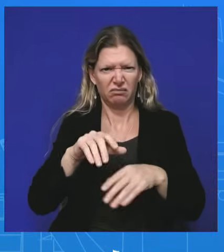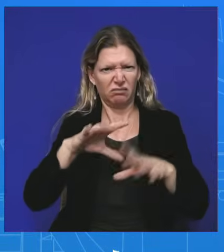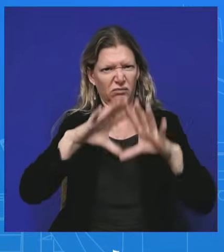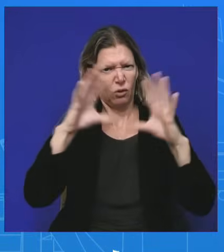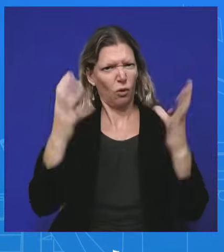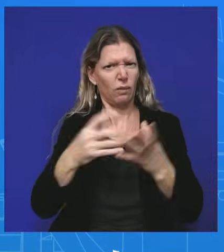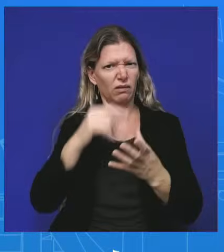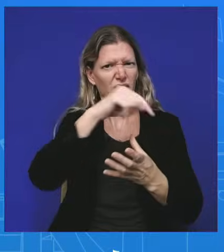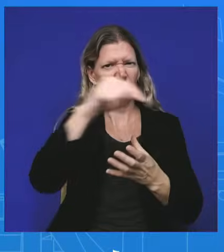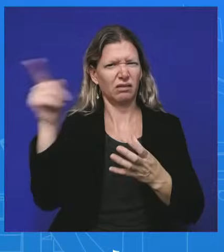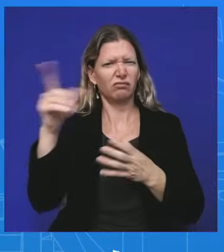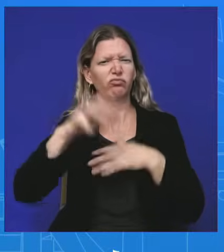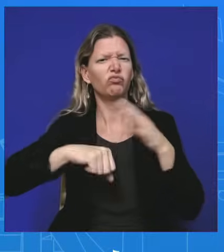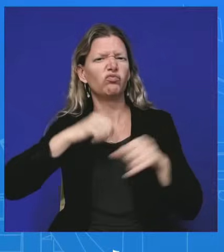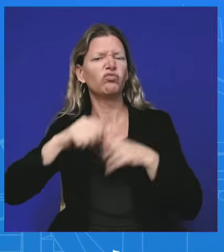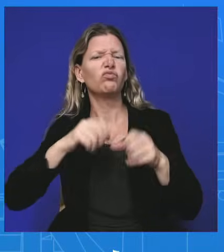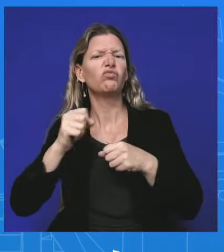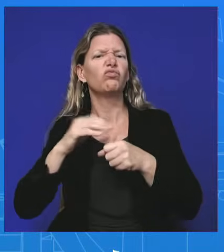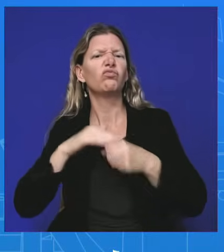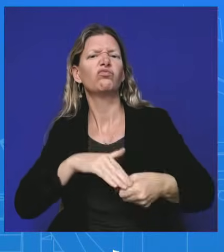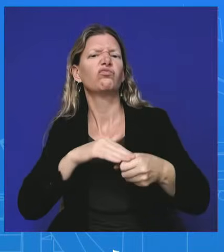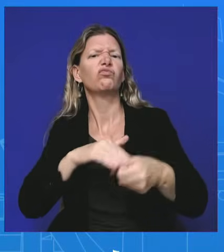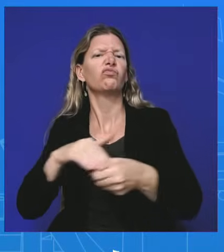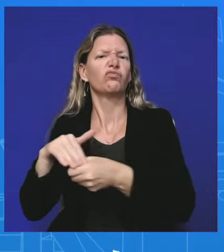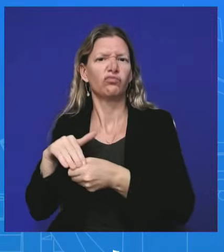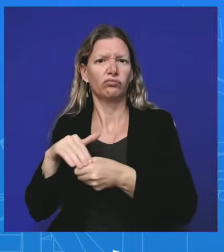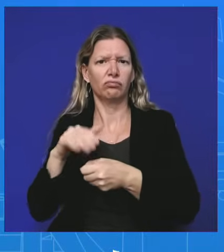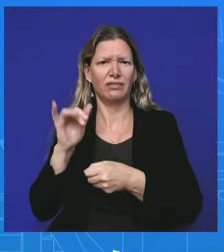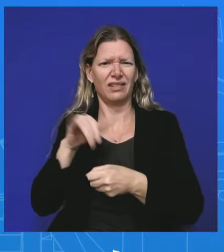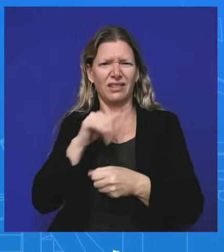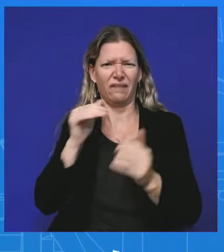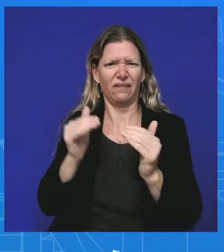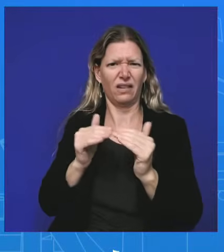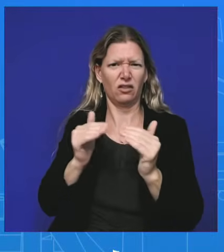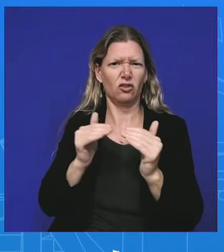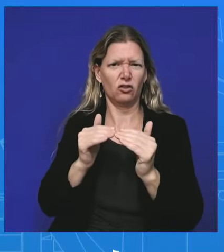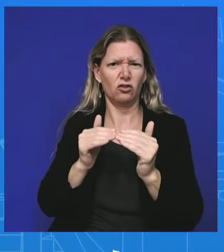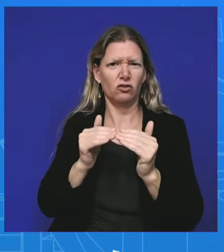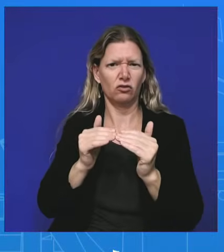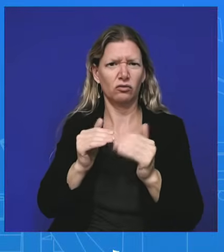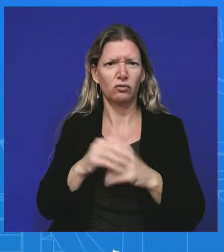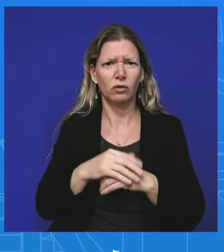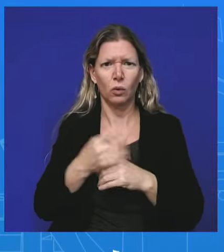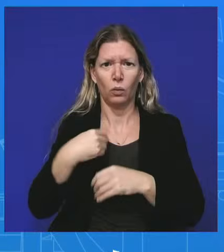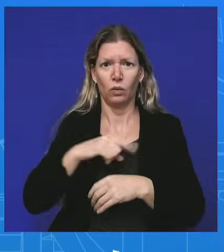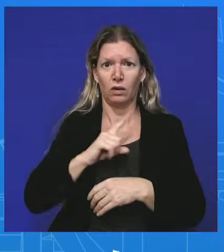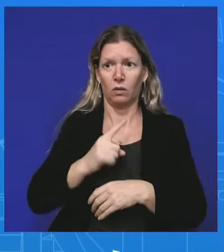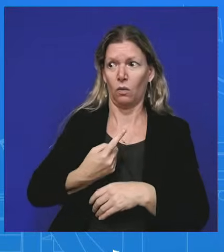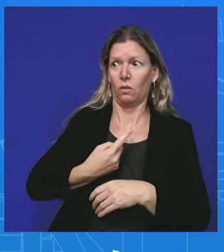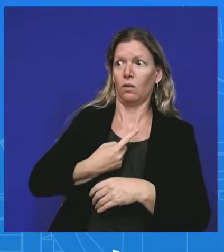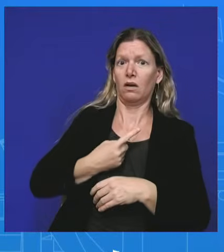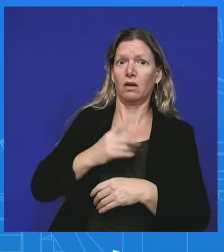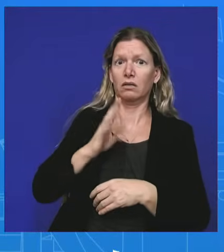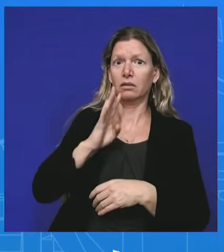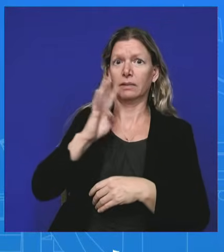We're not the only ones who have said anything about that, spoken about it, or taken actions. A number of advanced and emerging economies